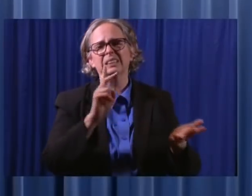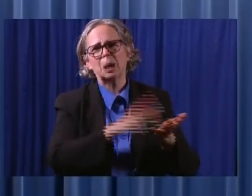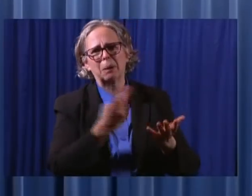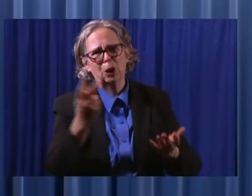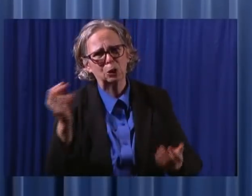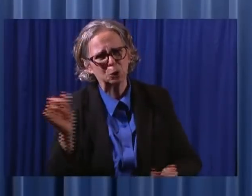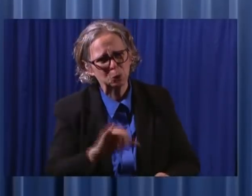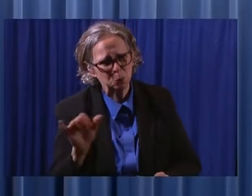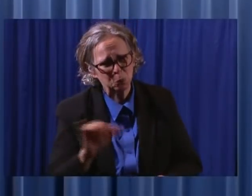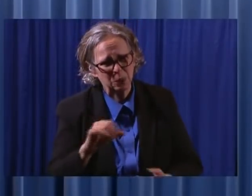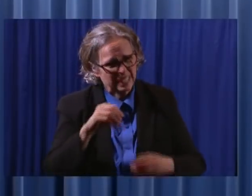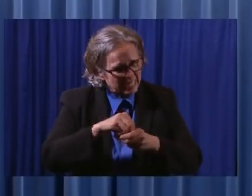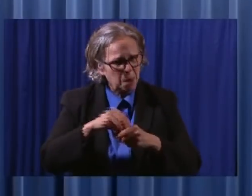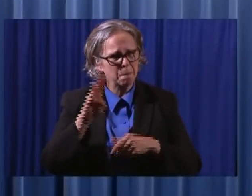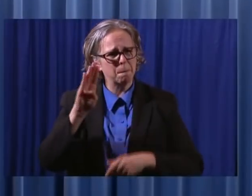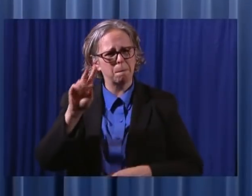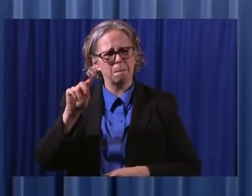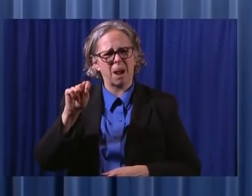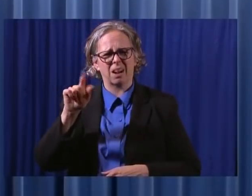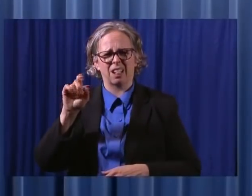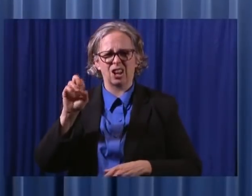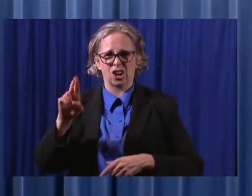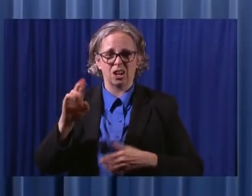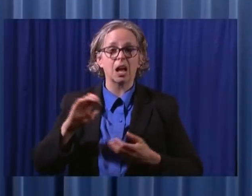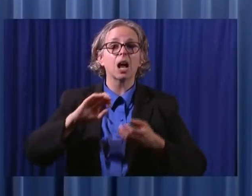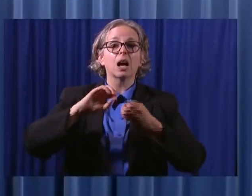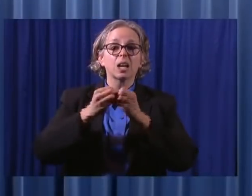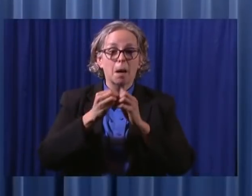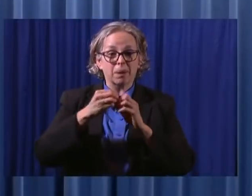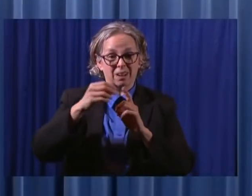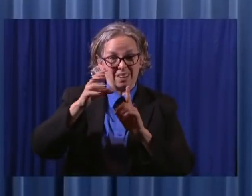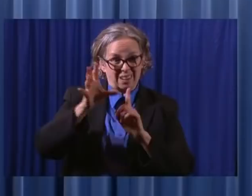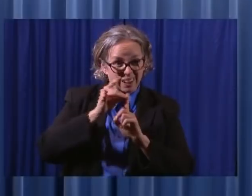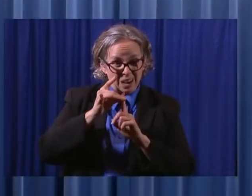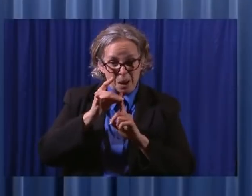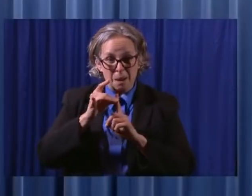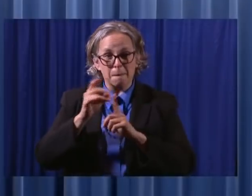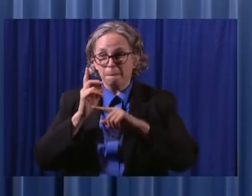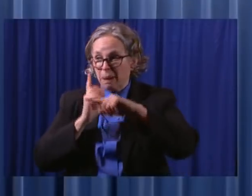THE OTHER HEALTHCARE DATA SUGGESTS OTHERWISE OUTPATIENT VISITS IN BUTLER COUNTY HAVE